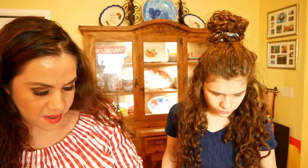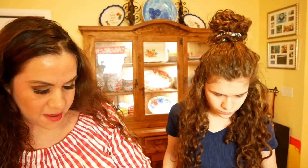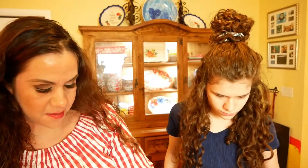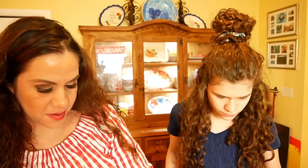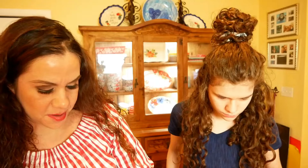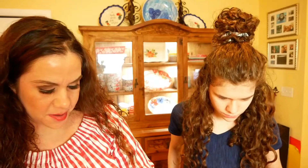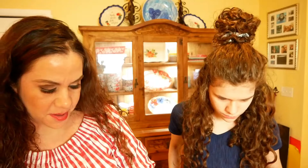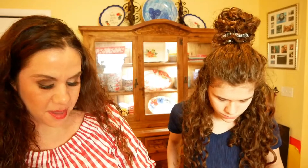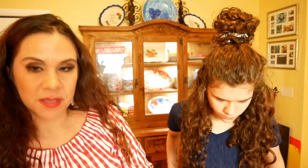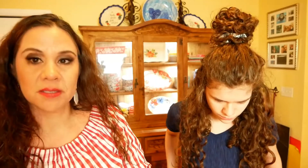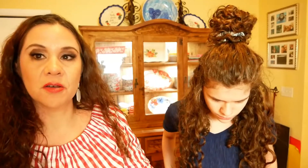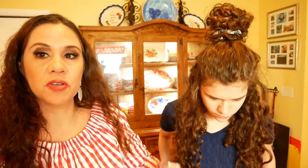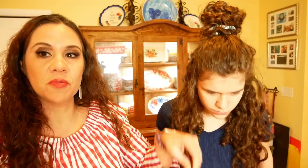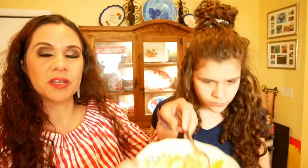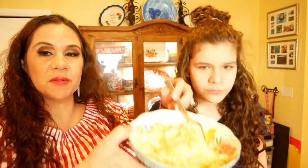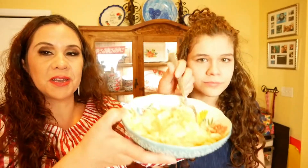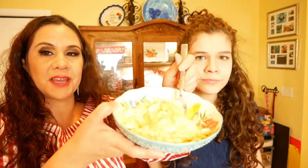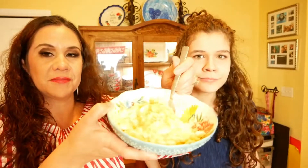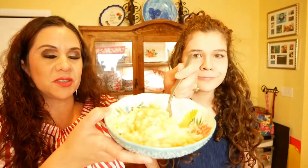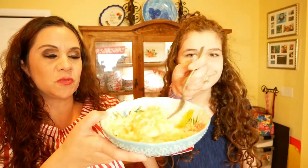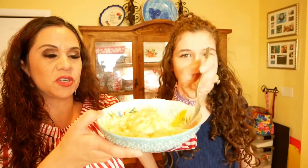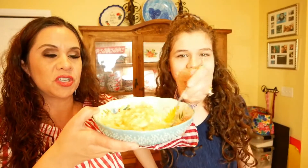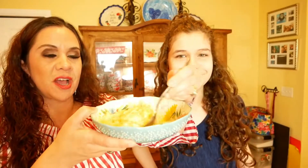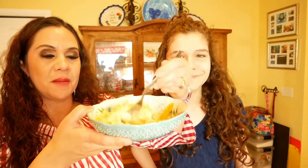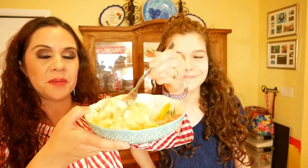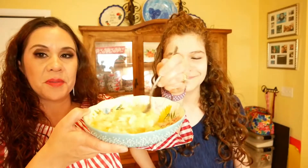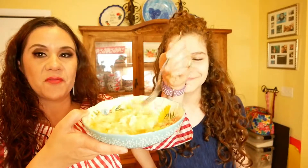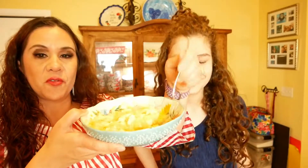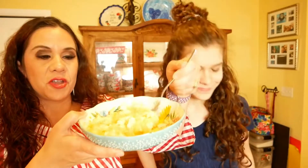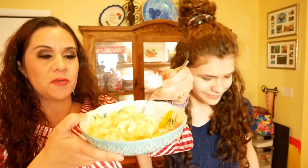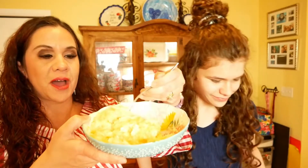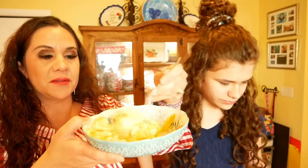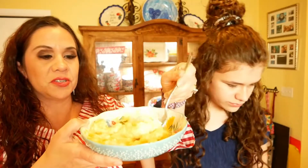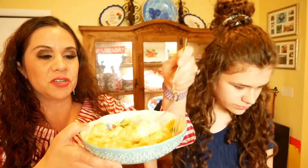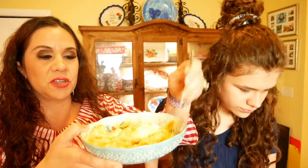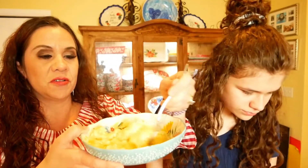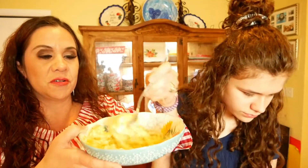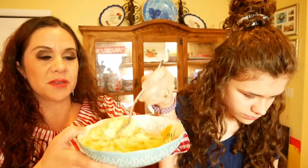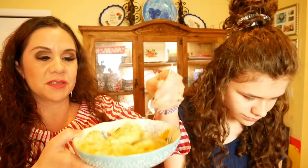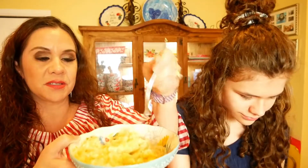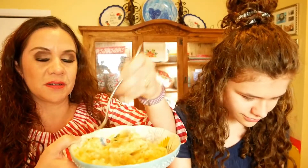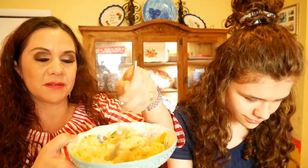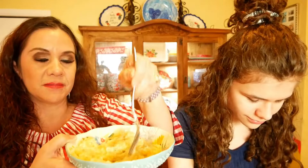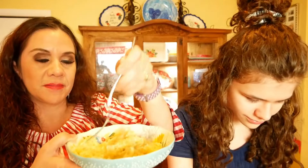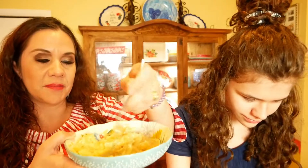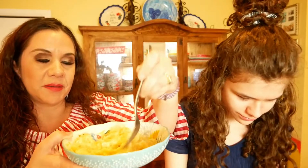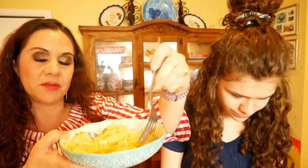up so you really want to get them squished up before you add them to your yogurt mixer i mean